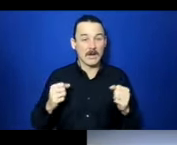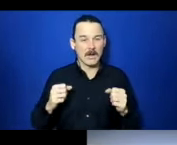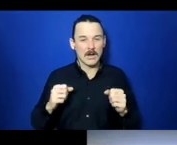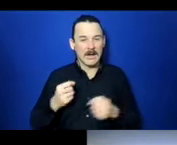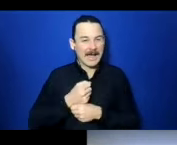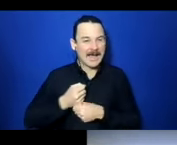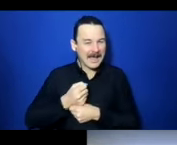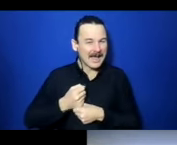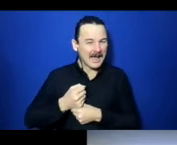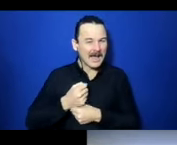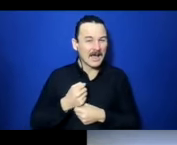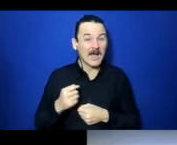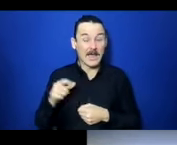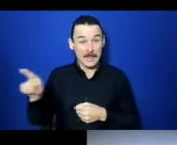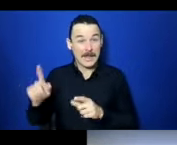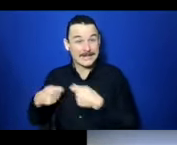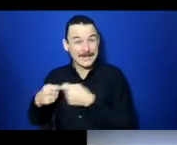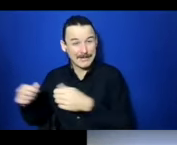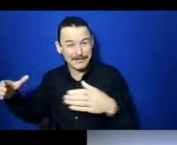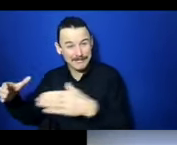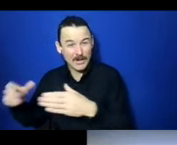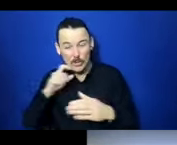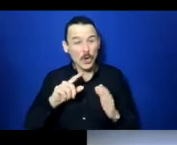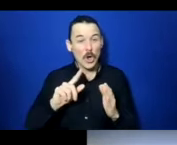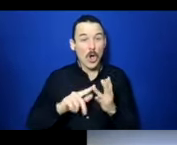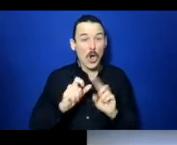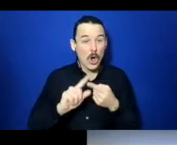even putting things in the code like when you see a pedestrian make sure you don't hit them,